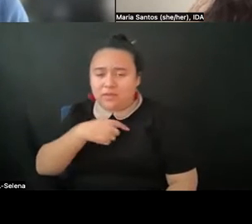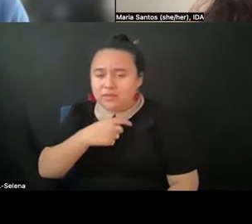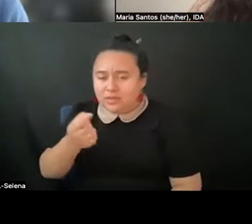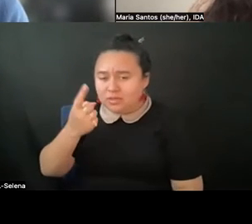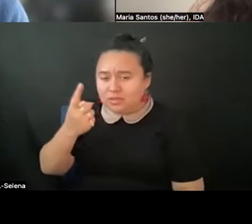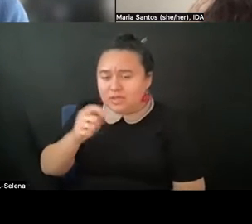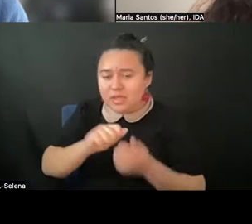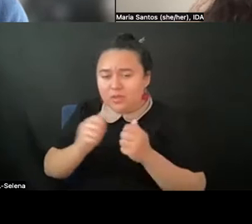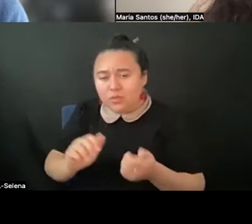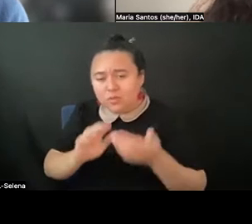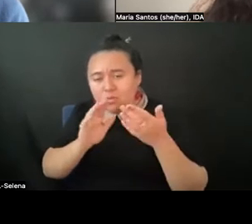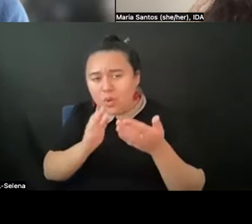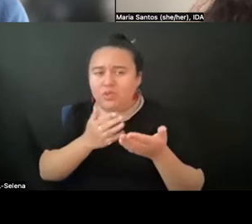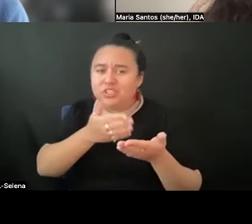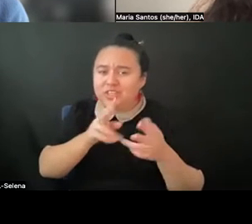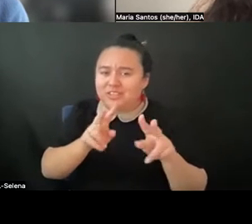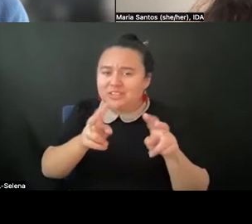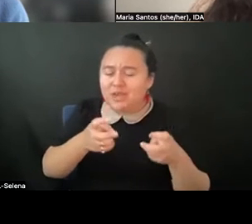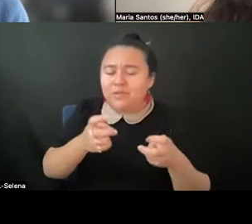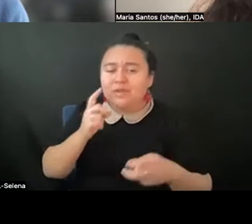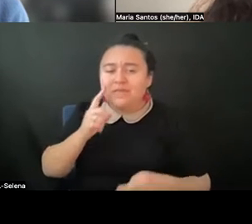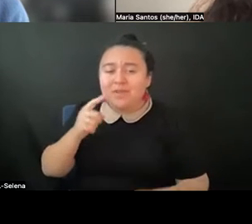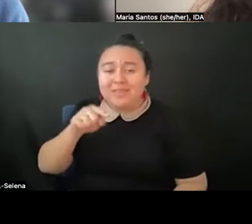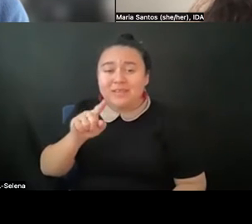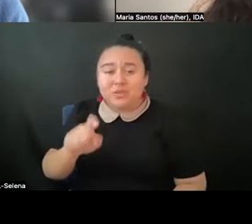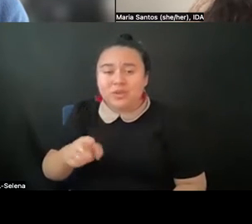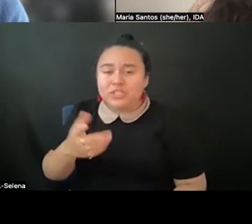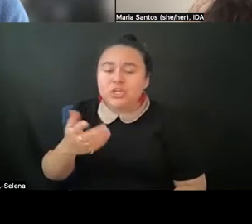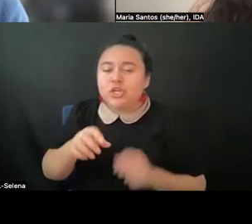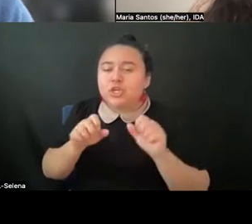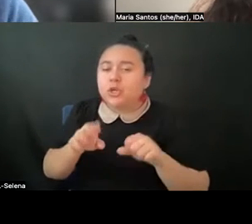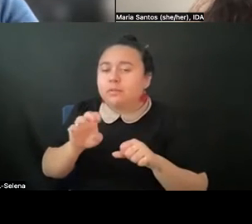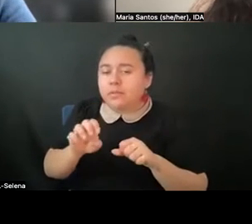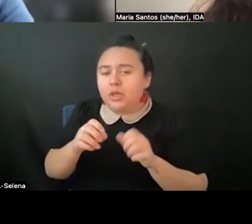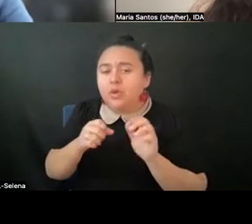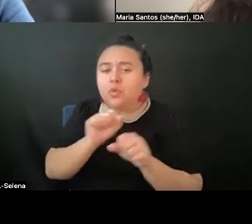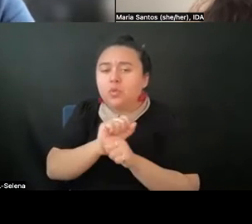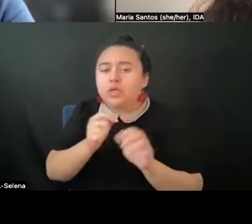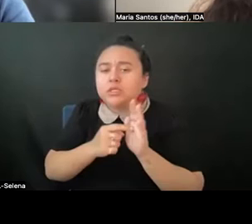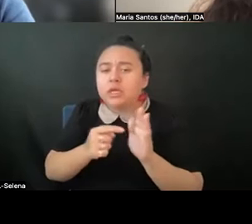So, for this question, there could be a work sample in which you may be included five minutes of